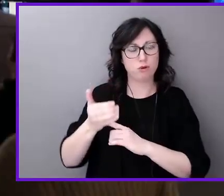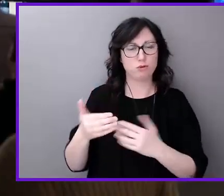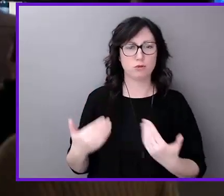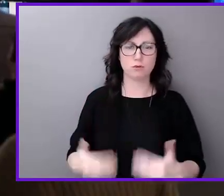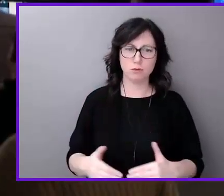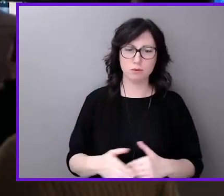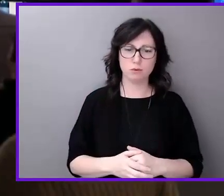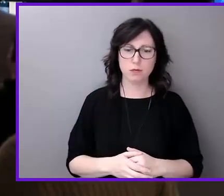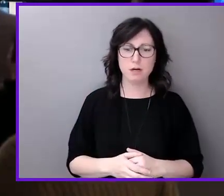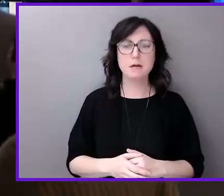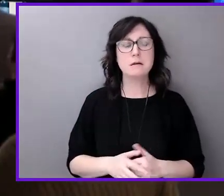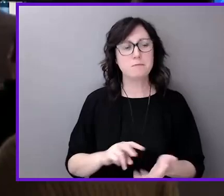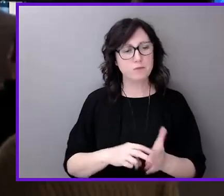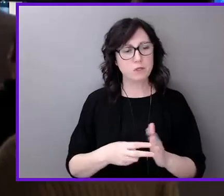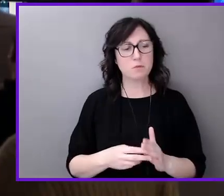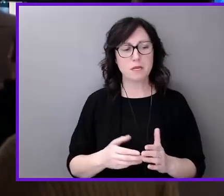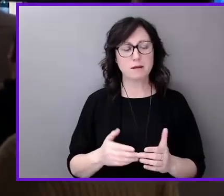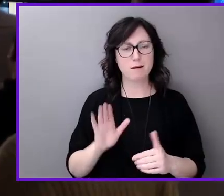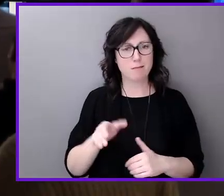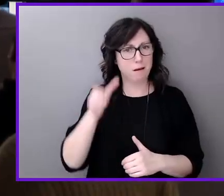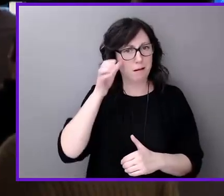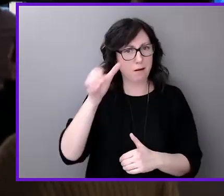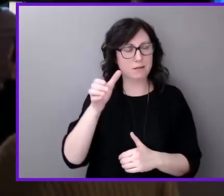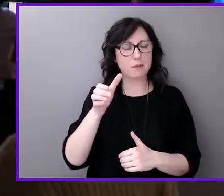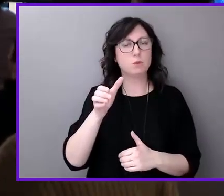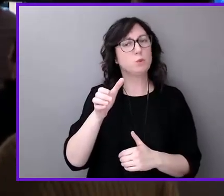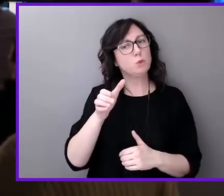So, we need to challenge the notion of “artistic excellence,” again